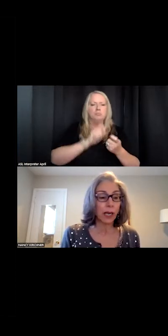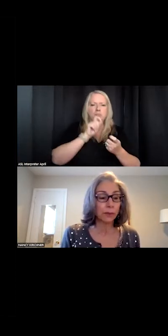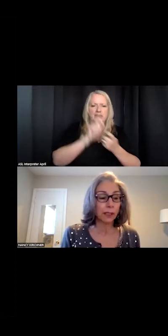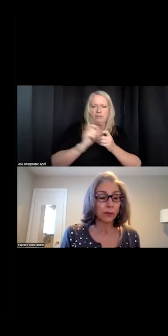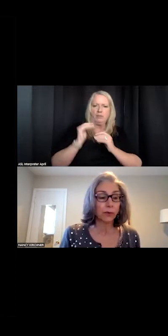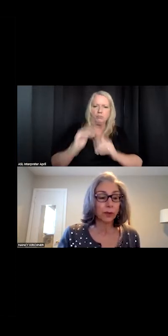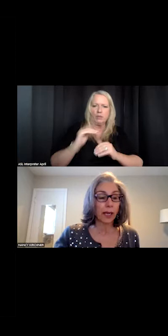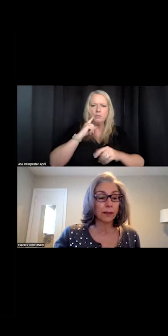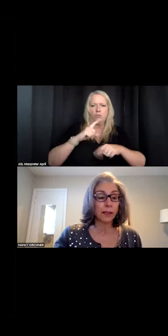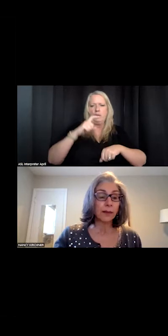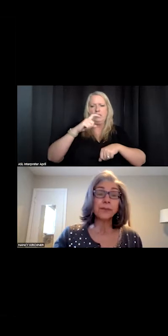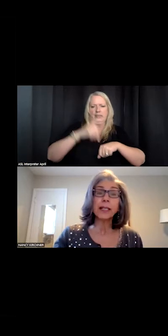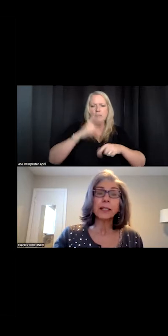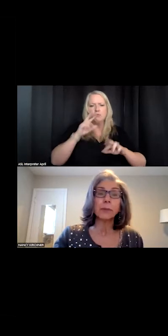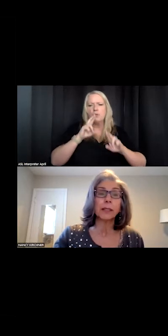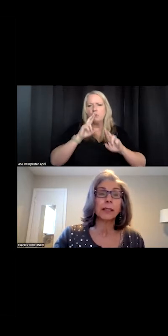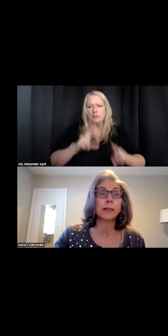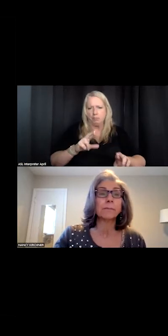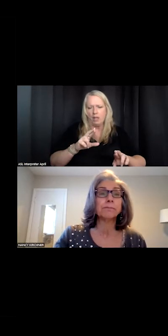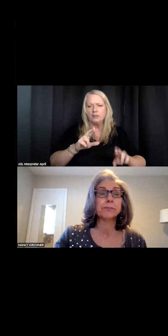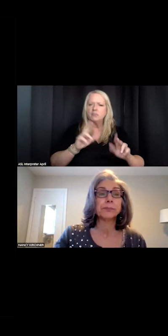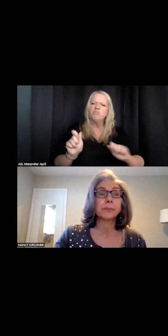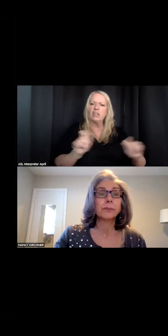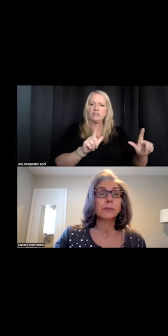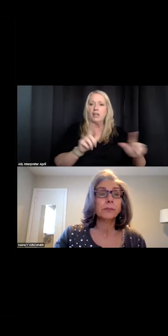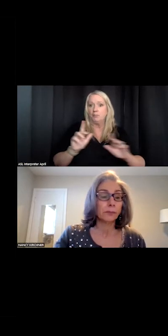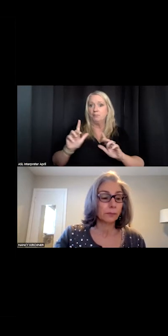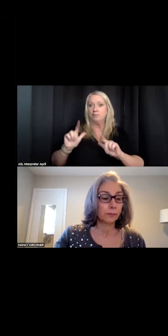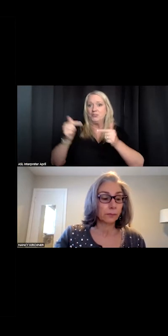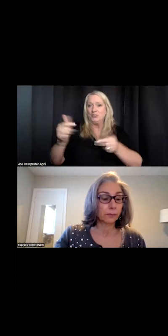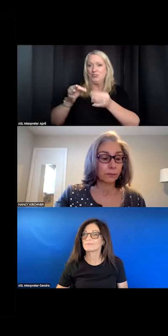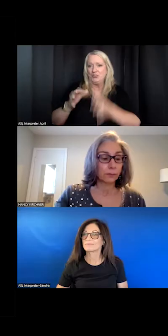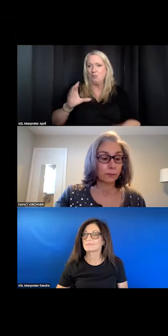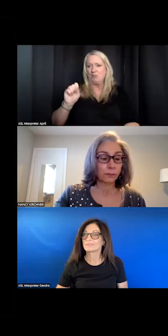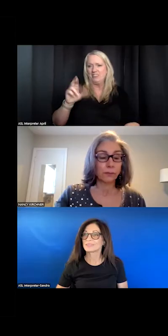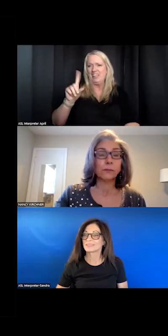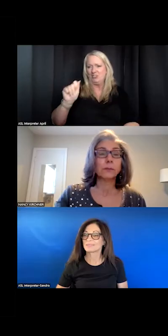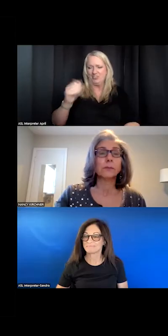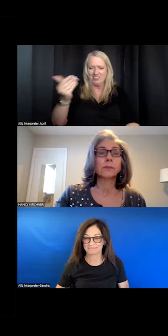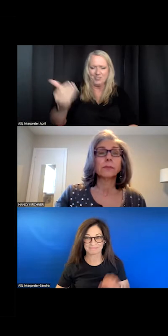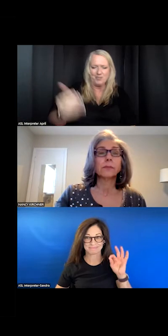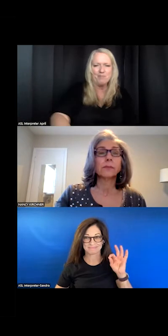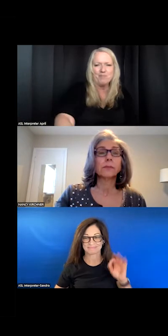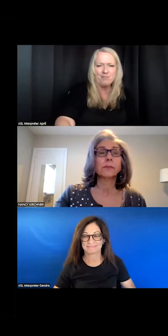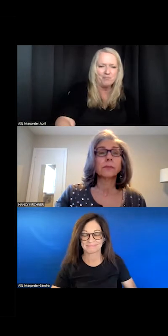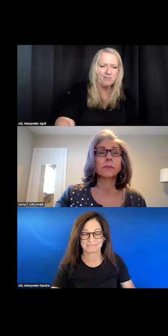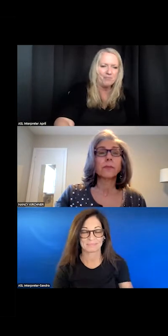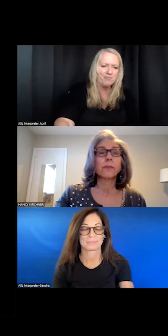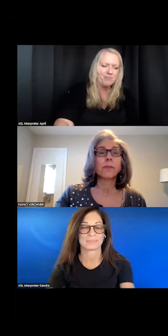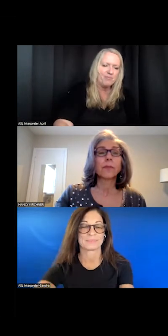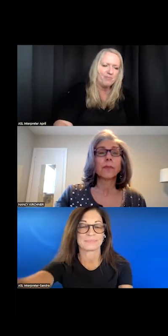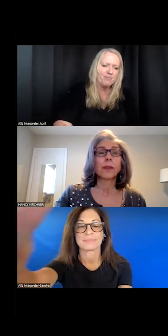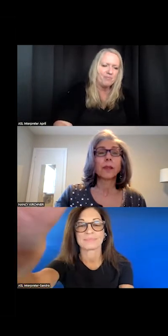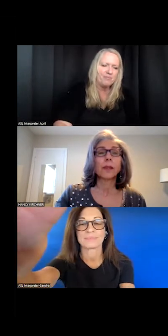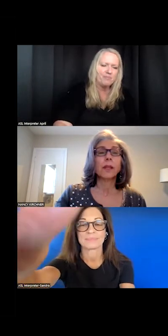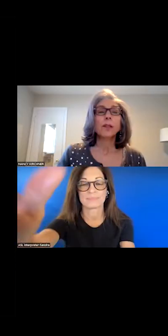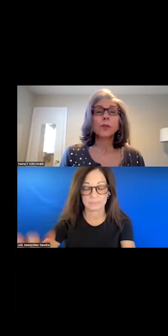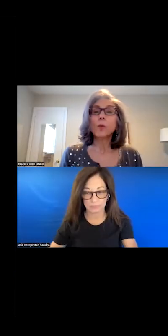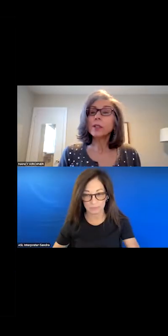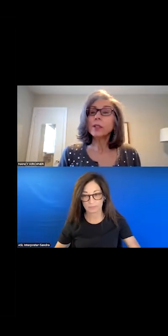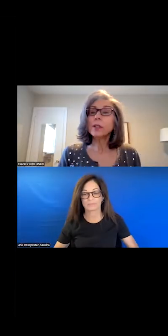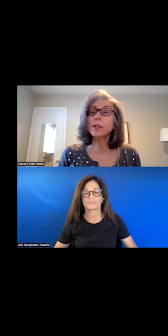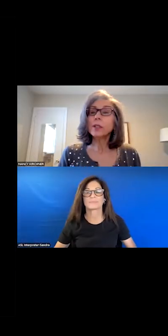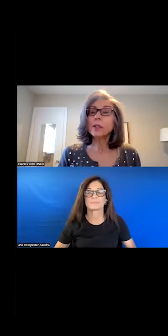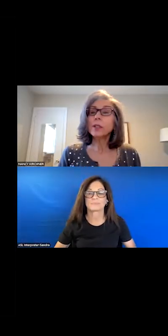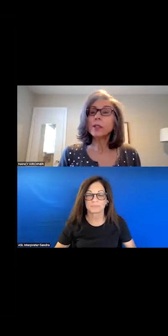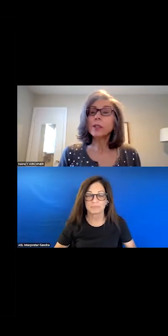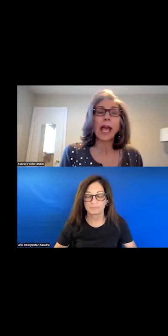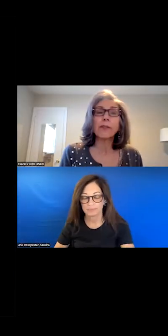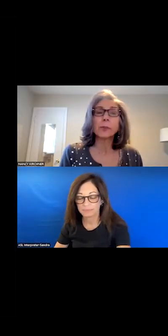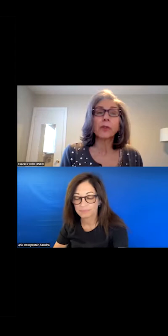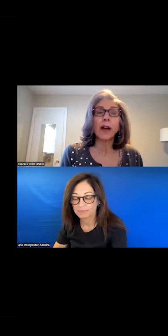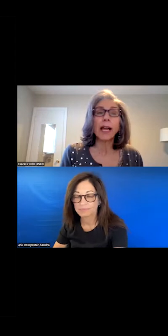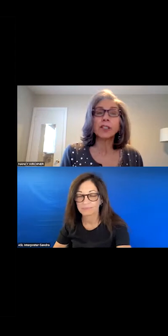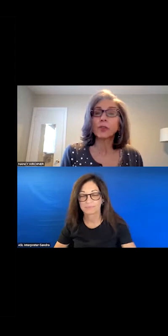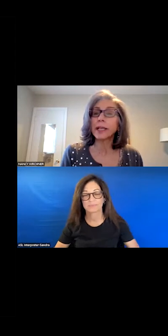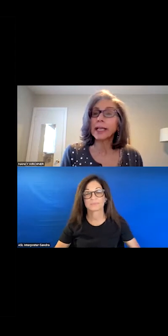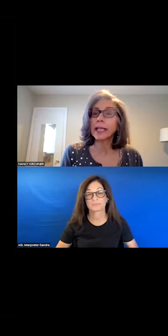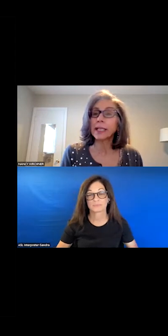TIMELINESS OF RESPONSE. NEXT SLIDE, PLEASE. SO WHAT DO TEAMS HAVE TO DO? PROVIDE SCREENING,